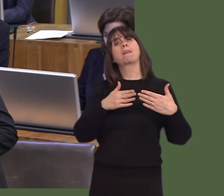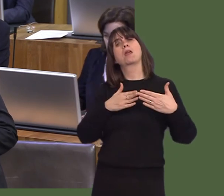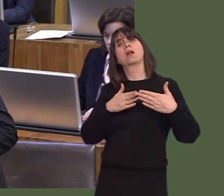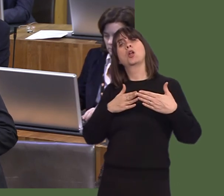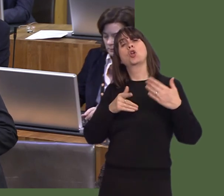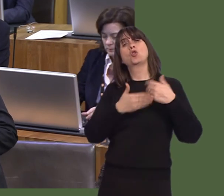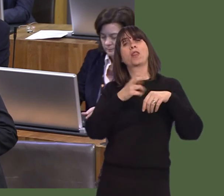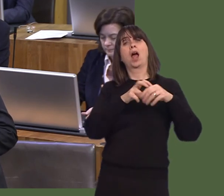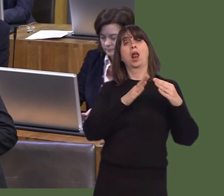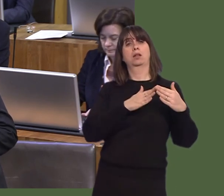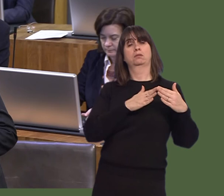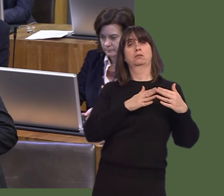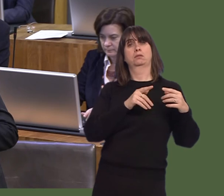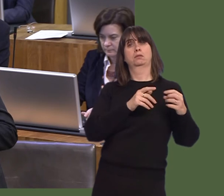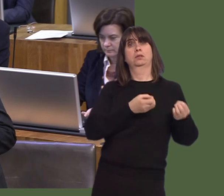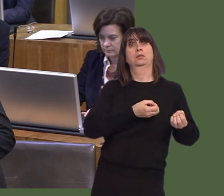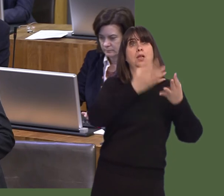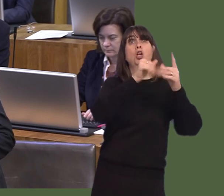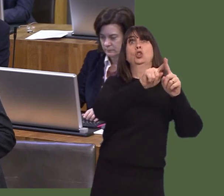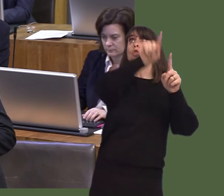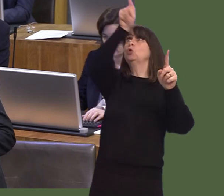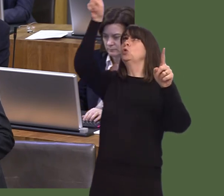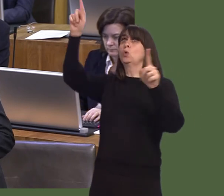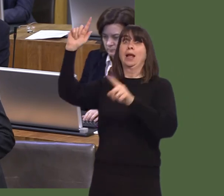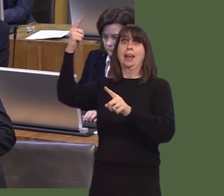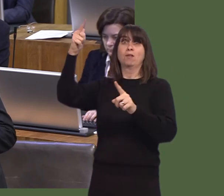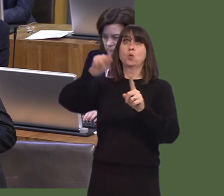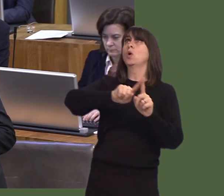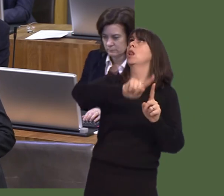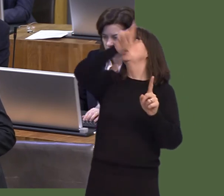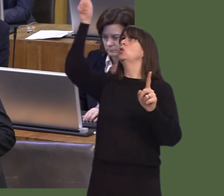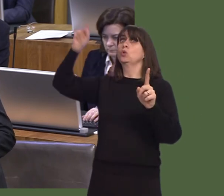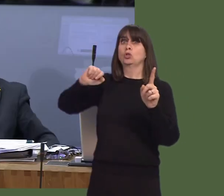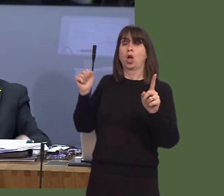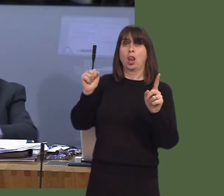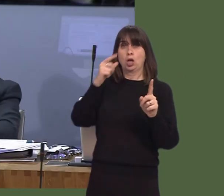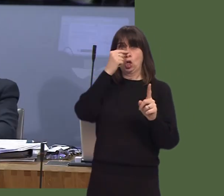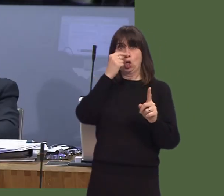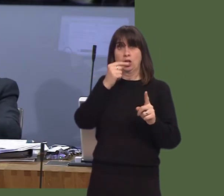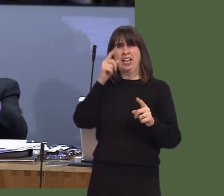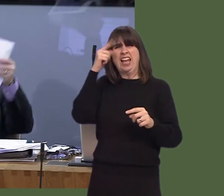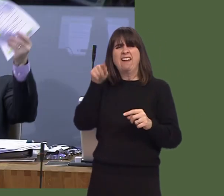One of the things I did when I was rural affairs Minister was to get Welsh lamb into Dubai,